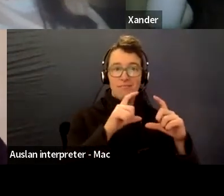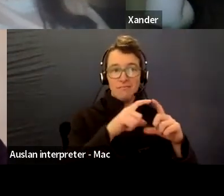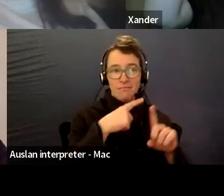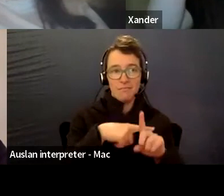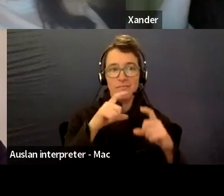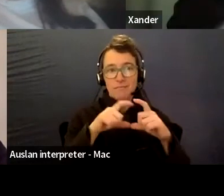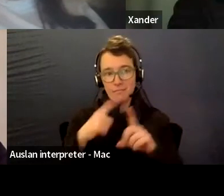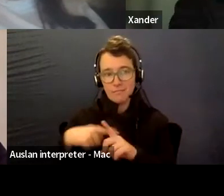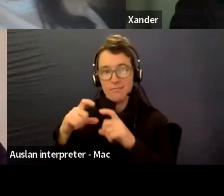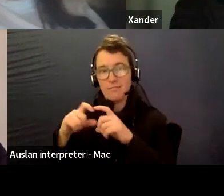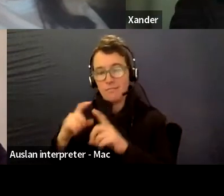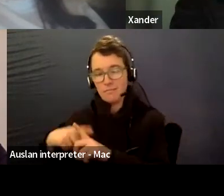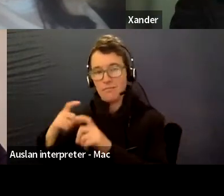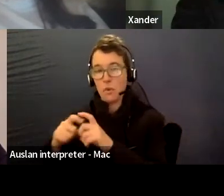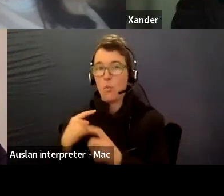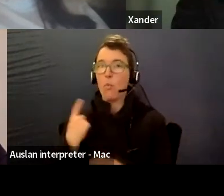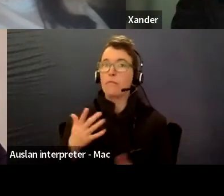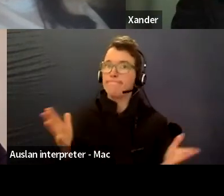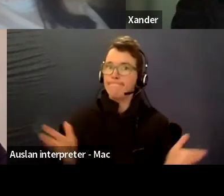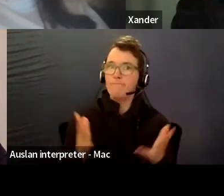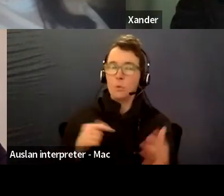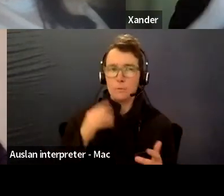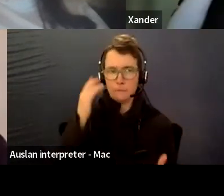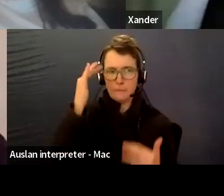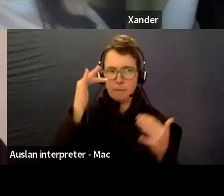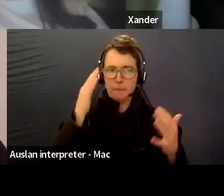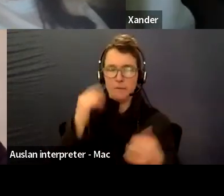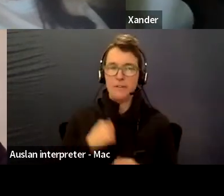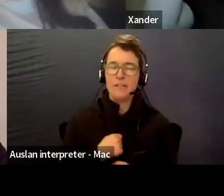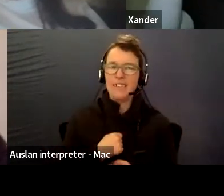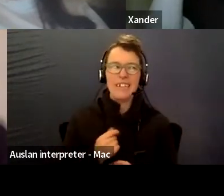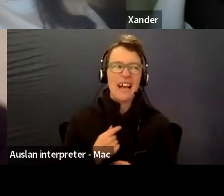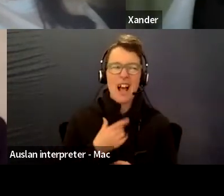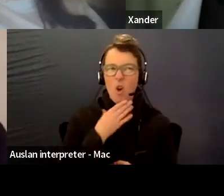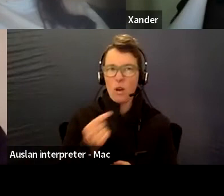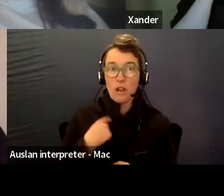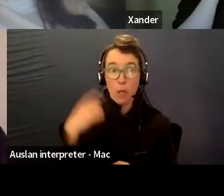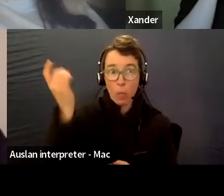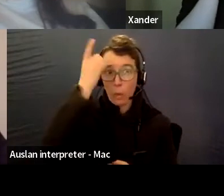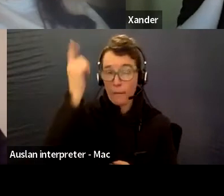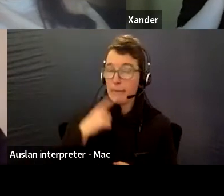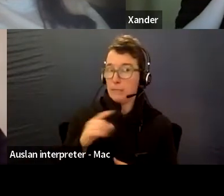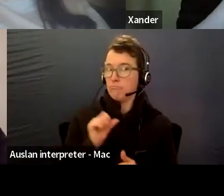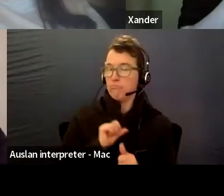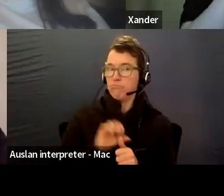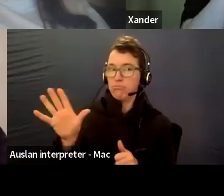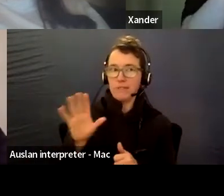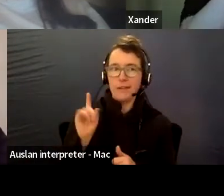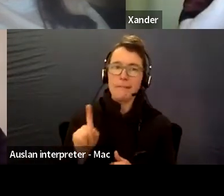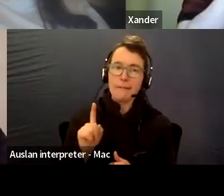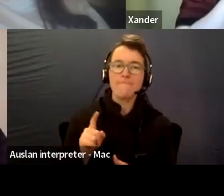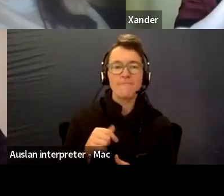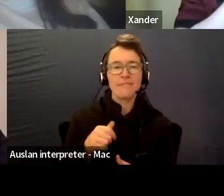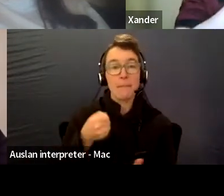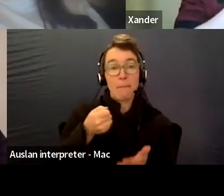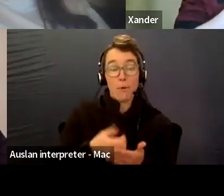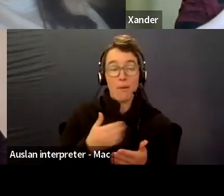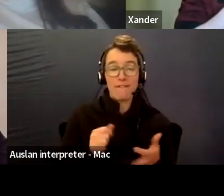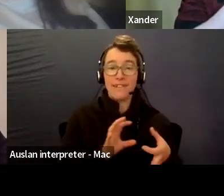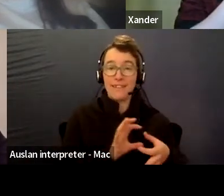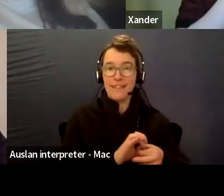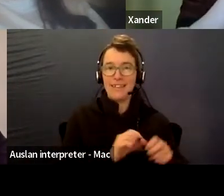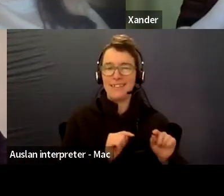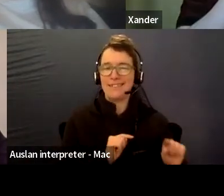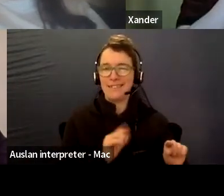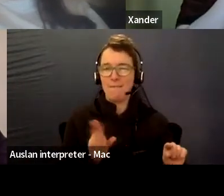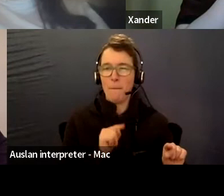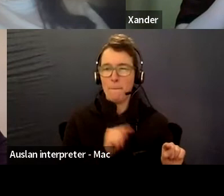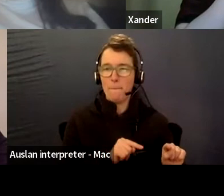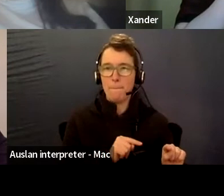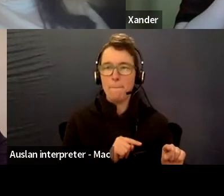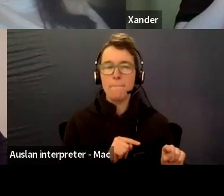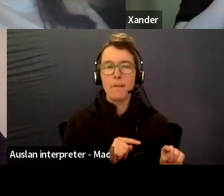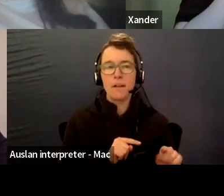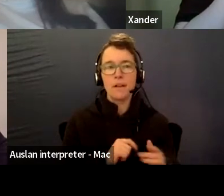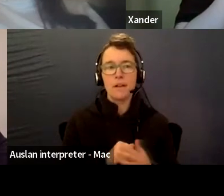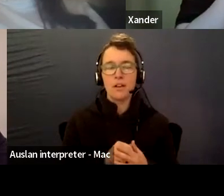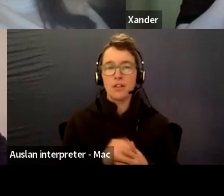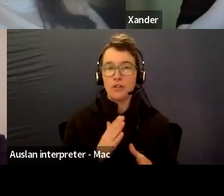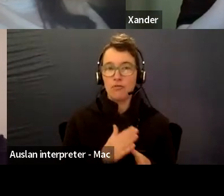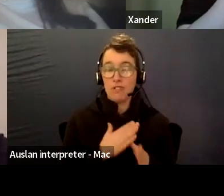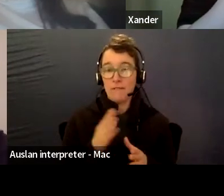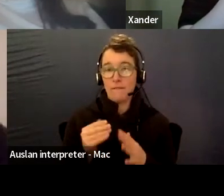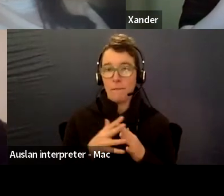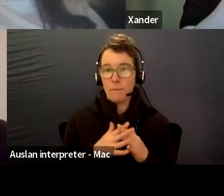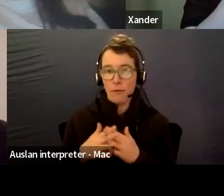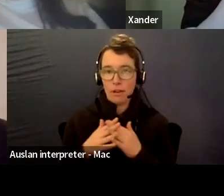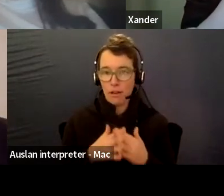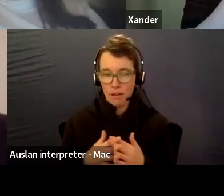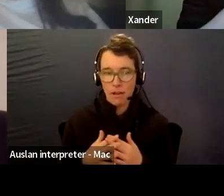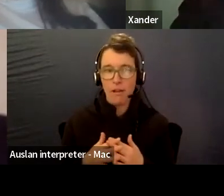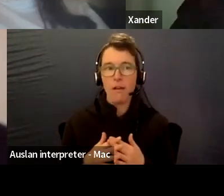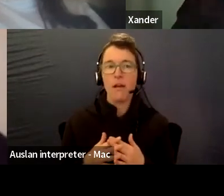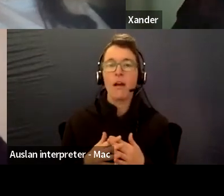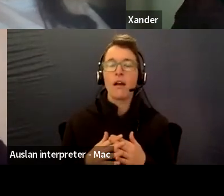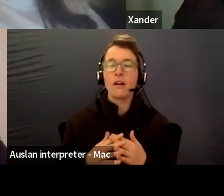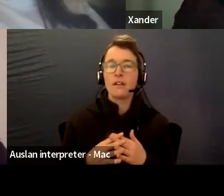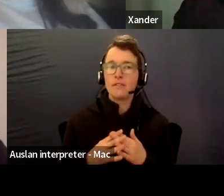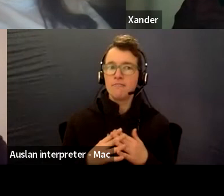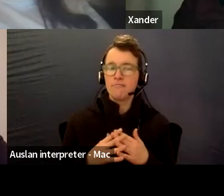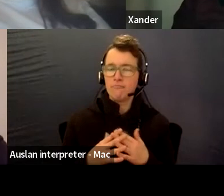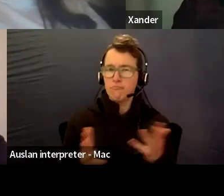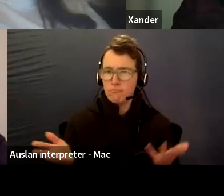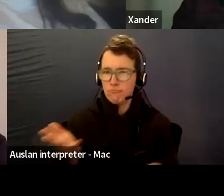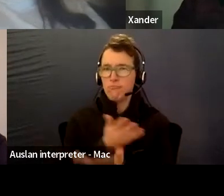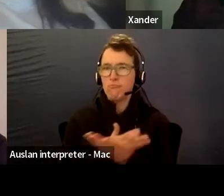And I'd like to say it's a cider idea or my idea but it's not as you can see from the link down the bottom of this slide. This comes out of something that was originally in the states that has been explored quite extensively in some Australian Research